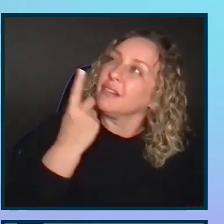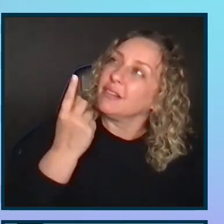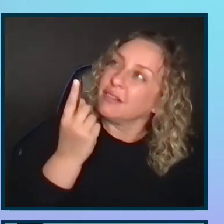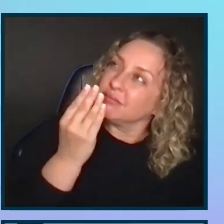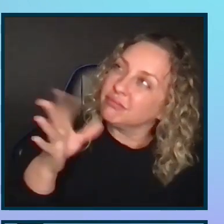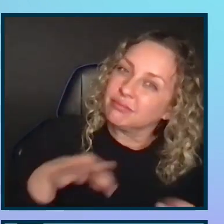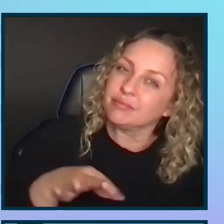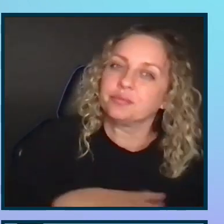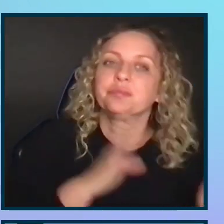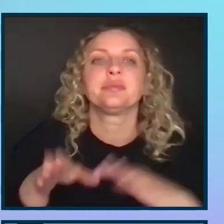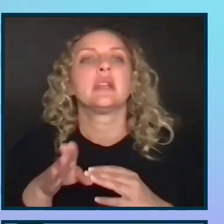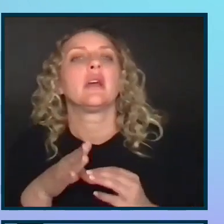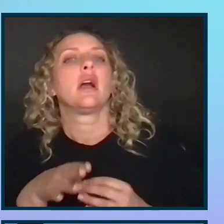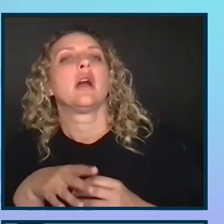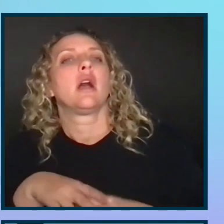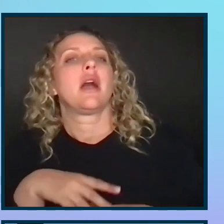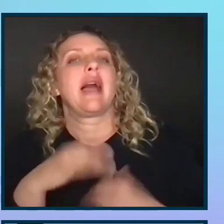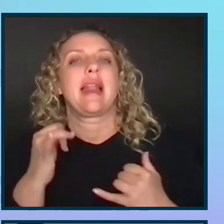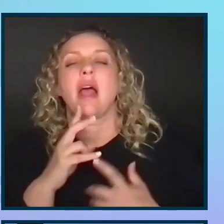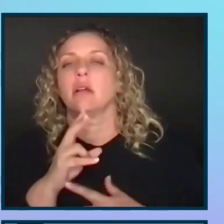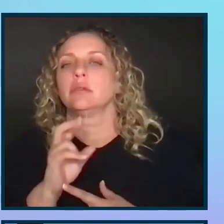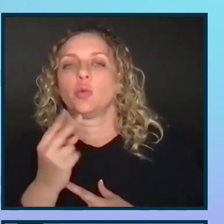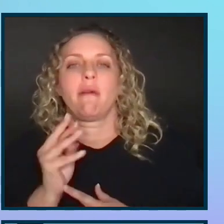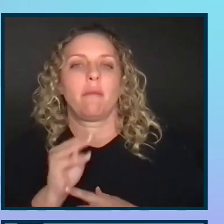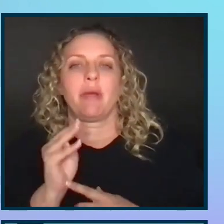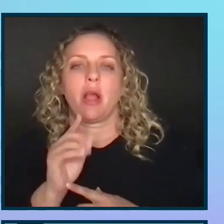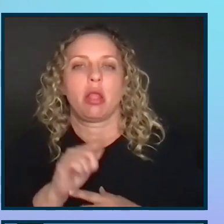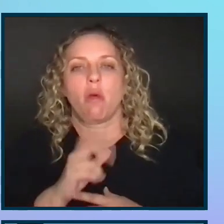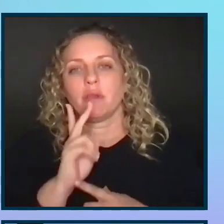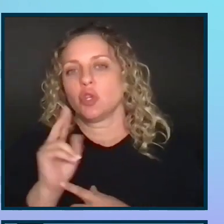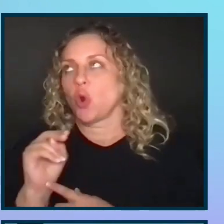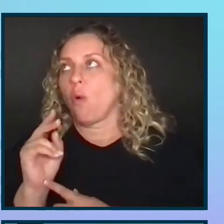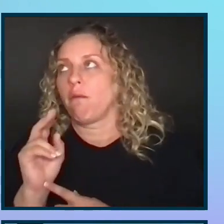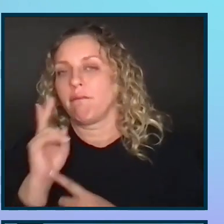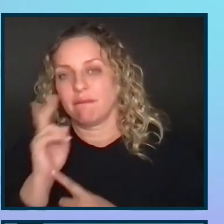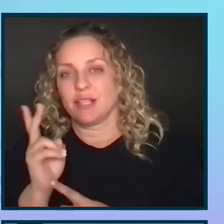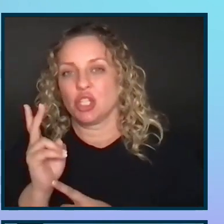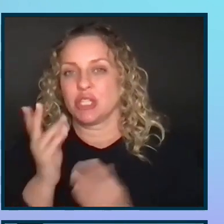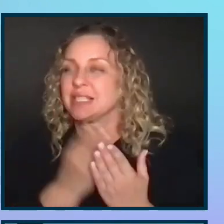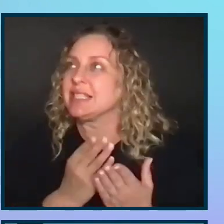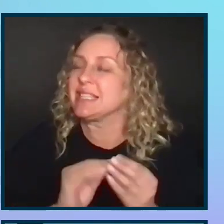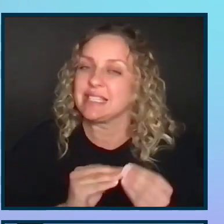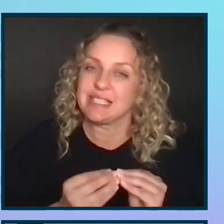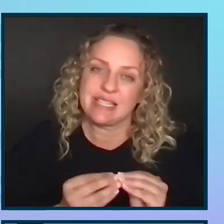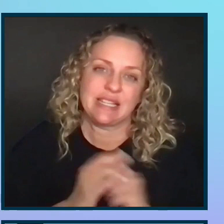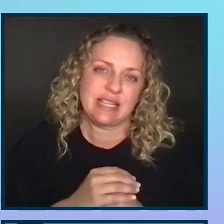And then finally just getting into the 12 million low vision, no vision statistic that especially